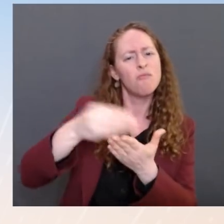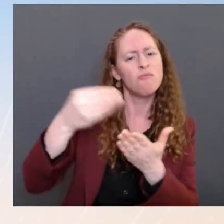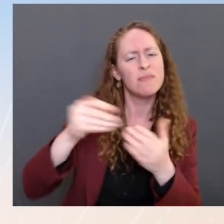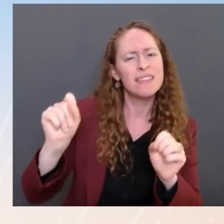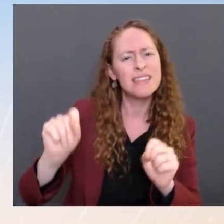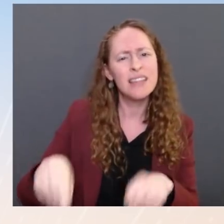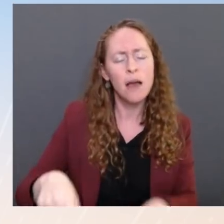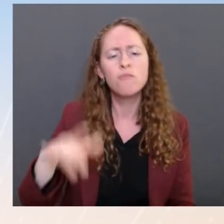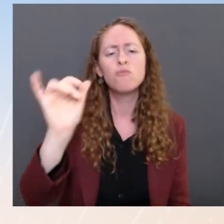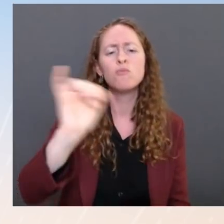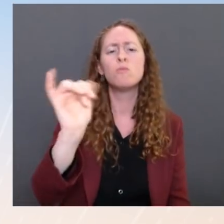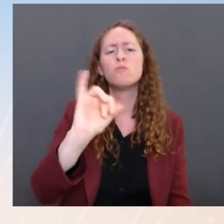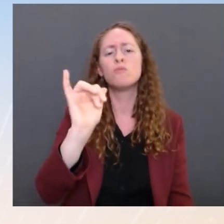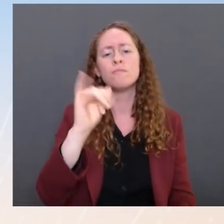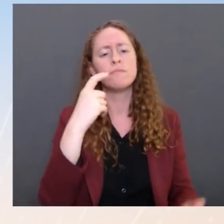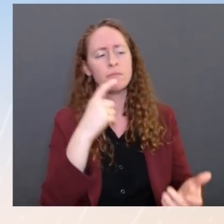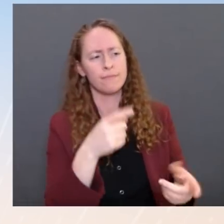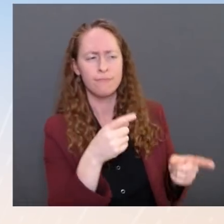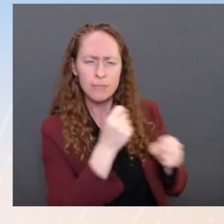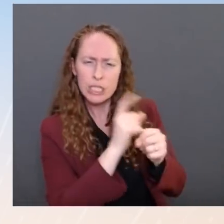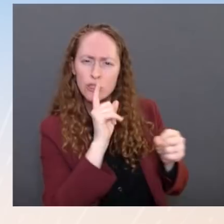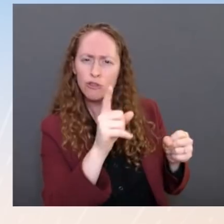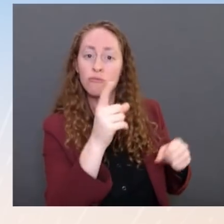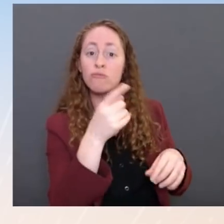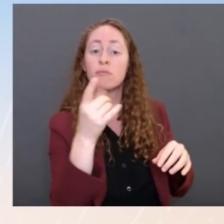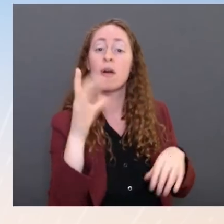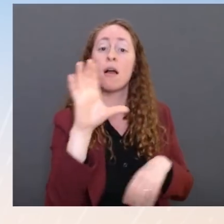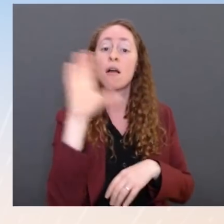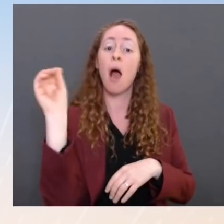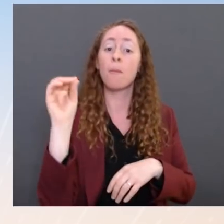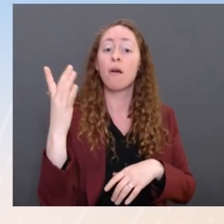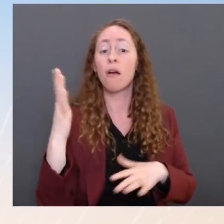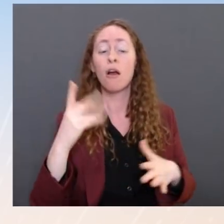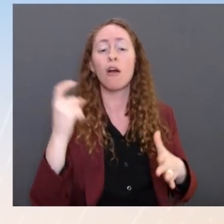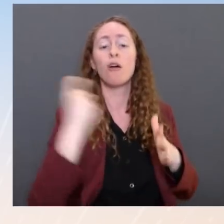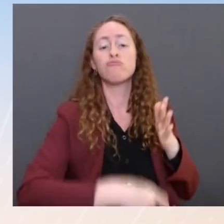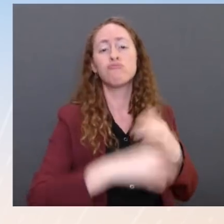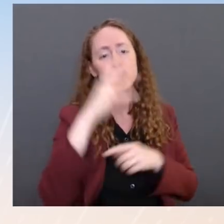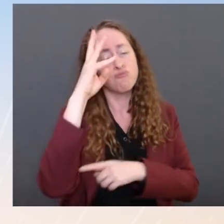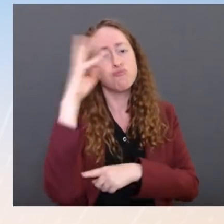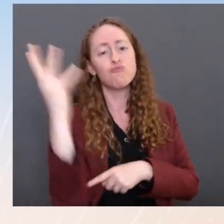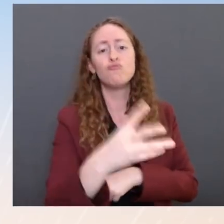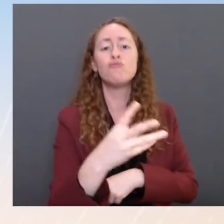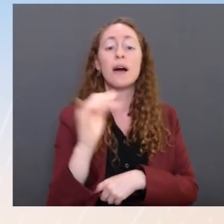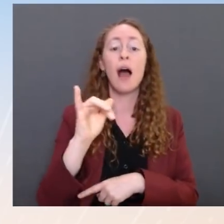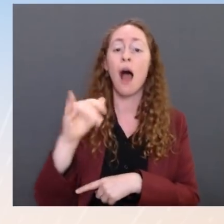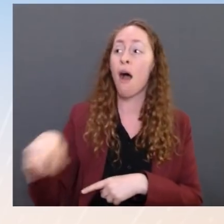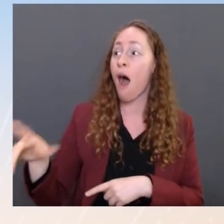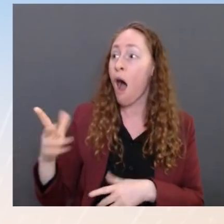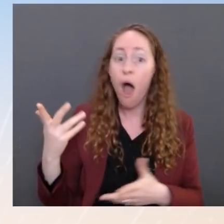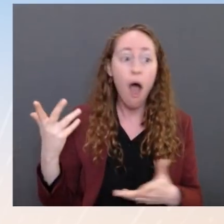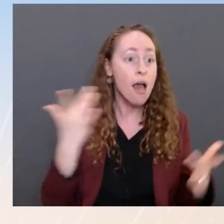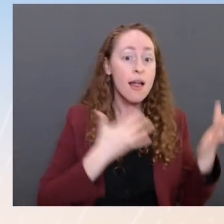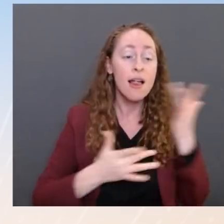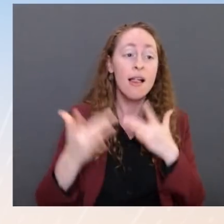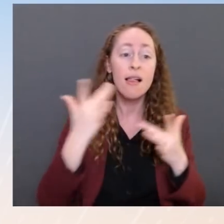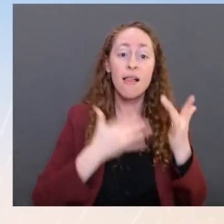like third-party sellers reselling formula at steep prices; and increasing the supply of formula through increased exports -- imports.